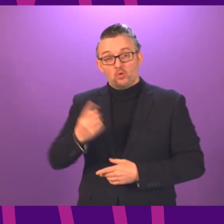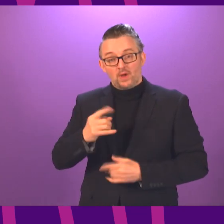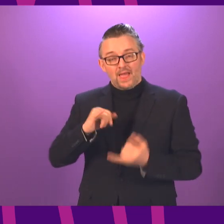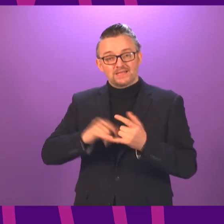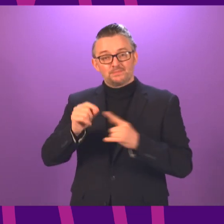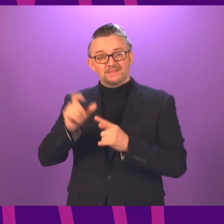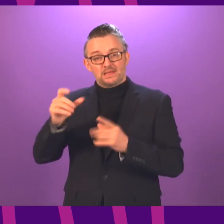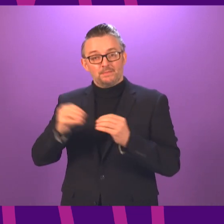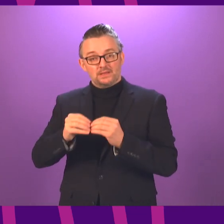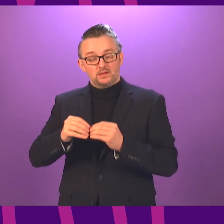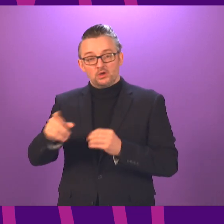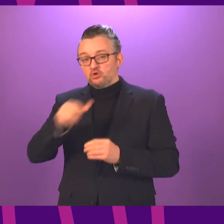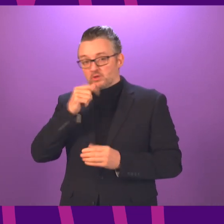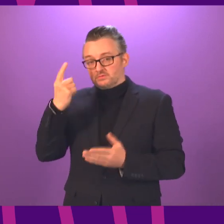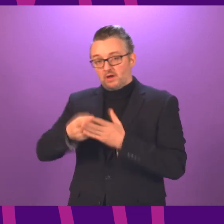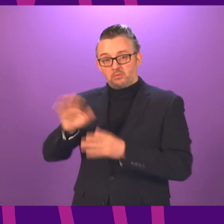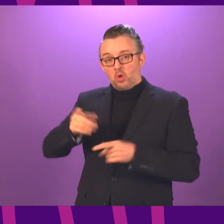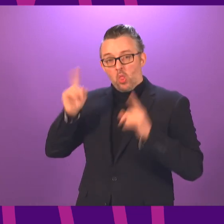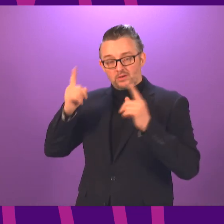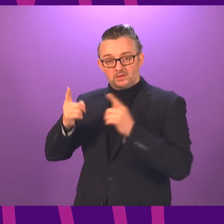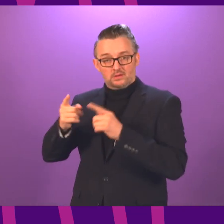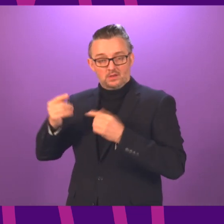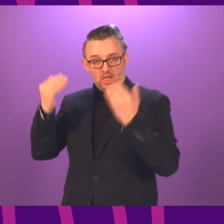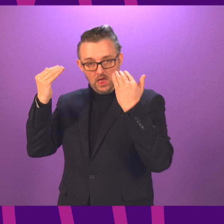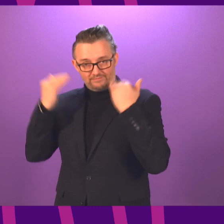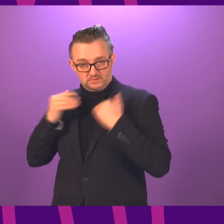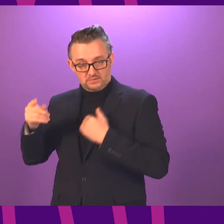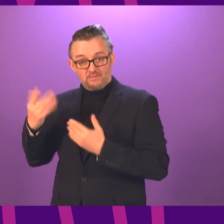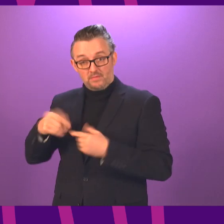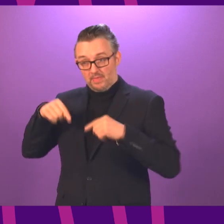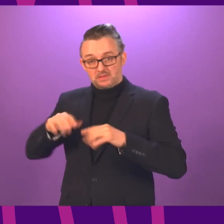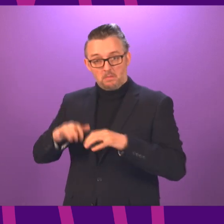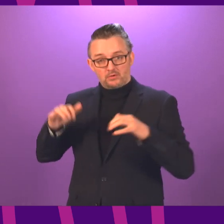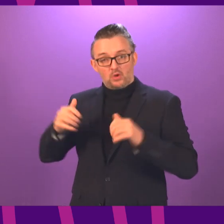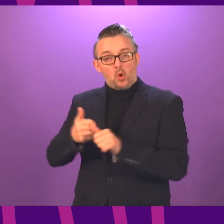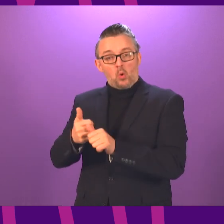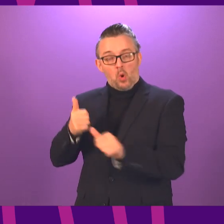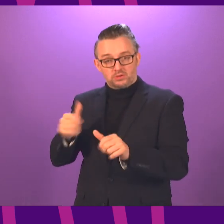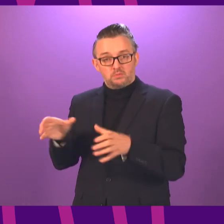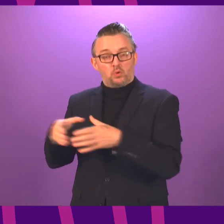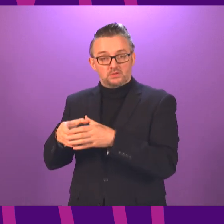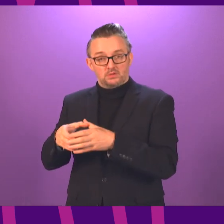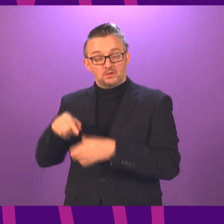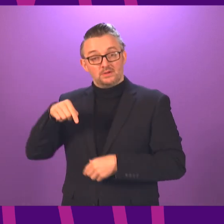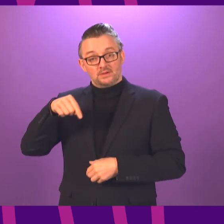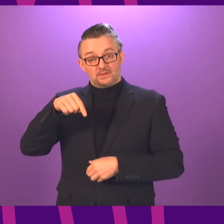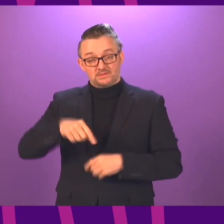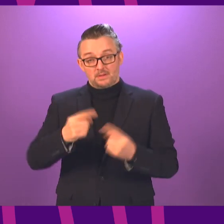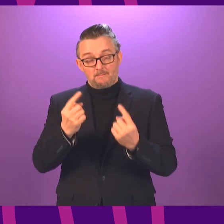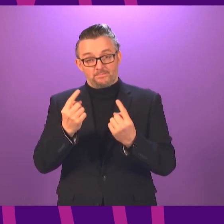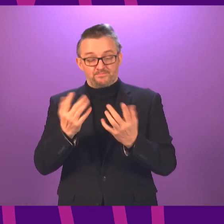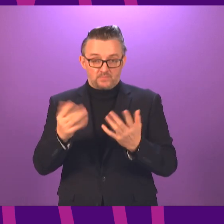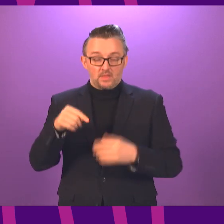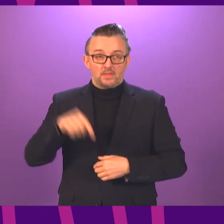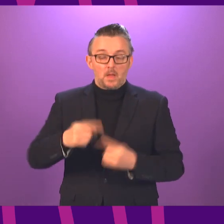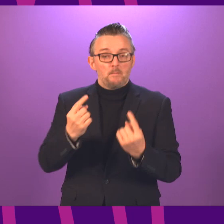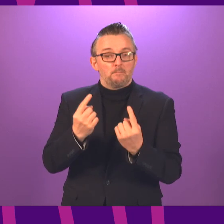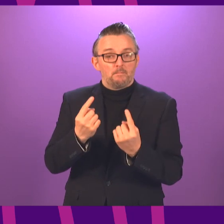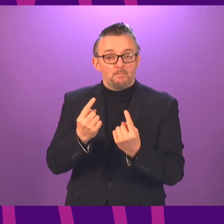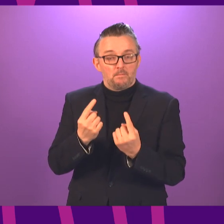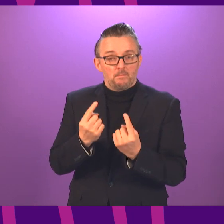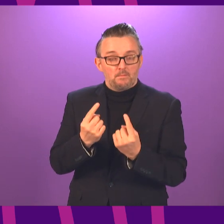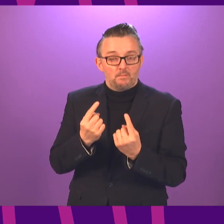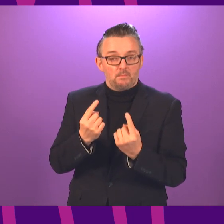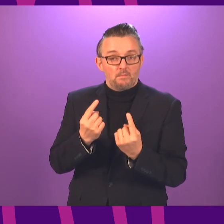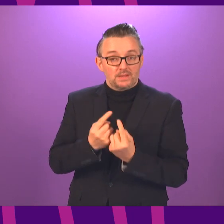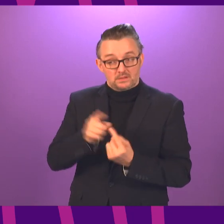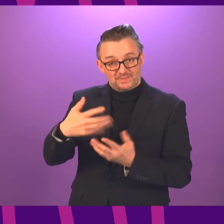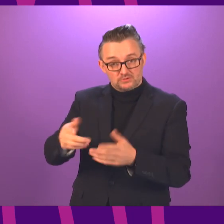Body and was not taken on the insistence of the Lord Advocate. The matter that the member